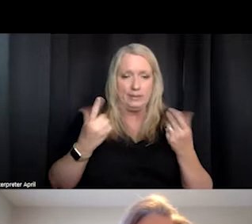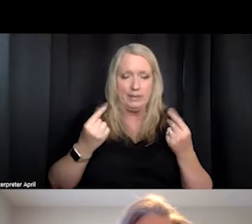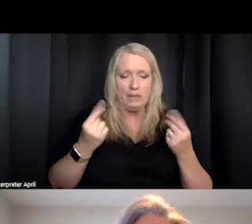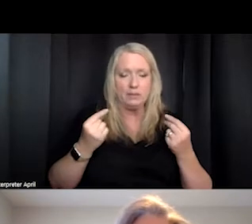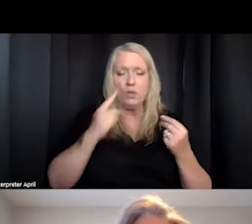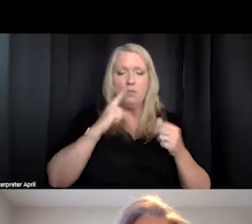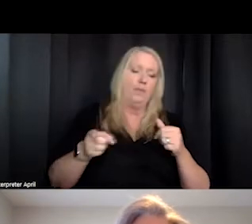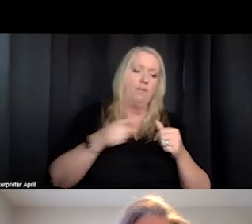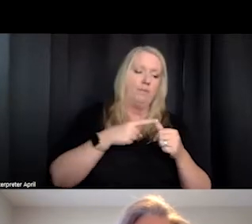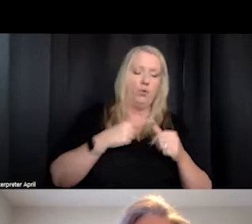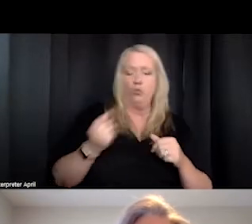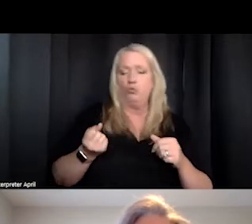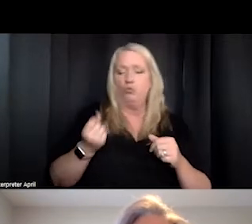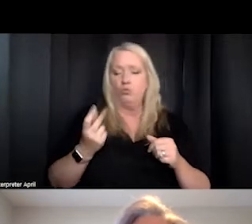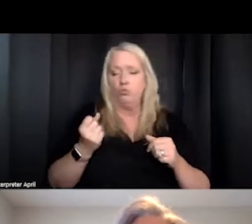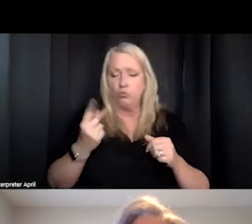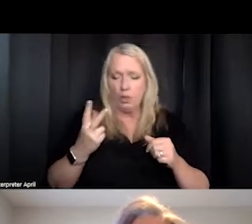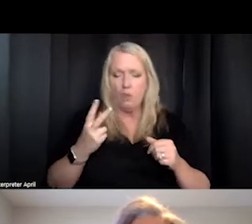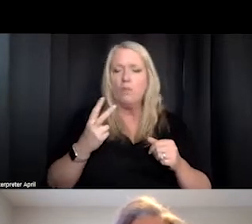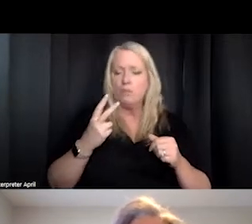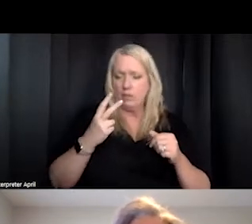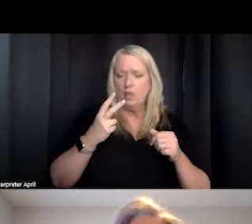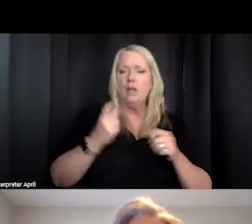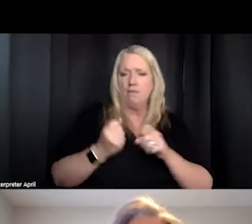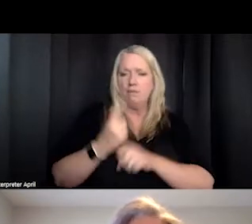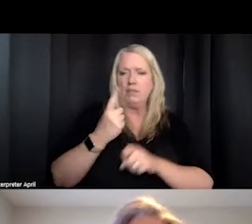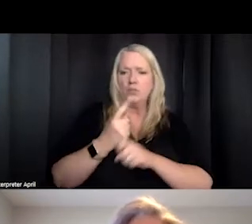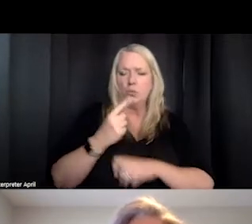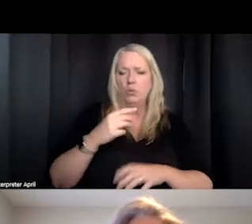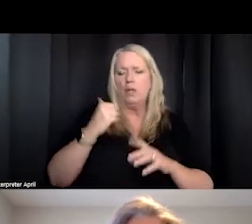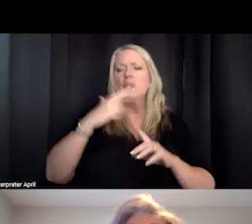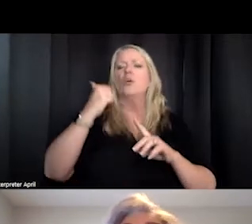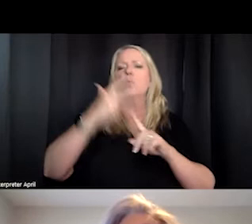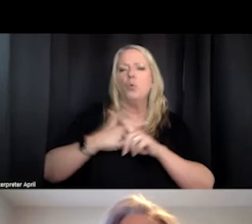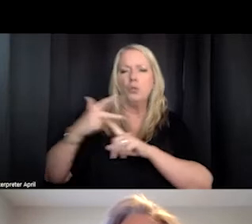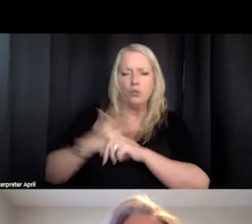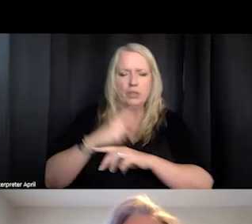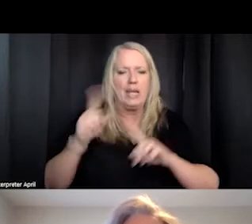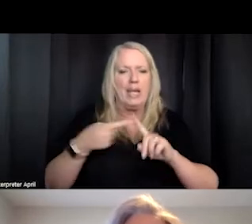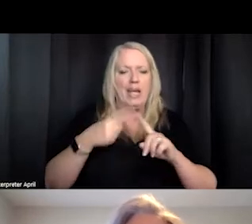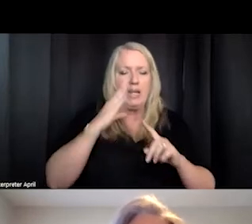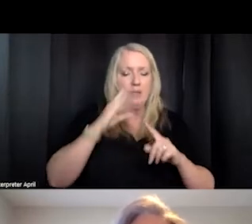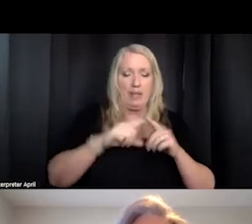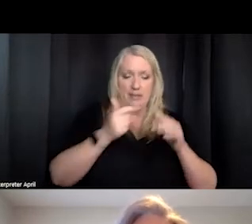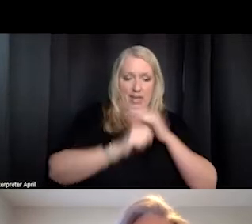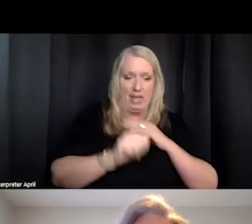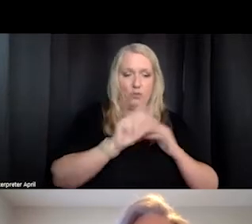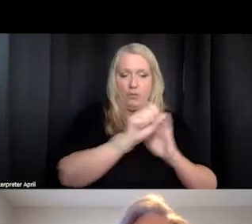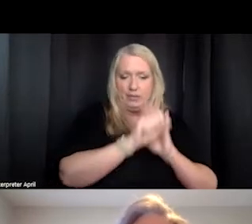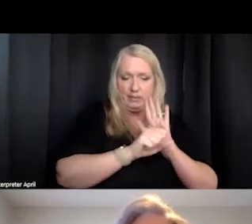12 FISCAL QUARTERS, THAT A STATE IS PROVIDING THESE SERVICES, UNDER AN EXISTING AUTHORITY, AND,